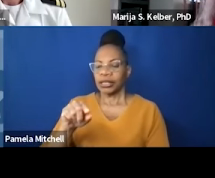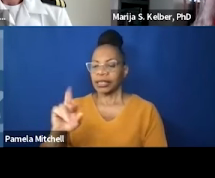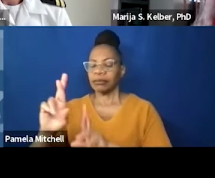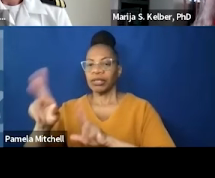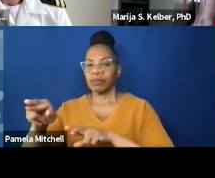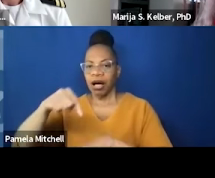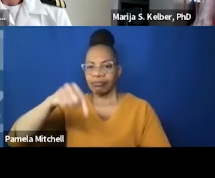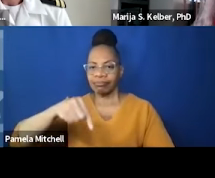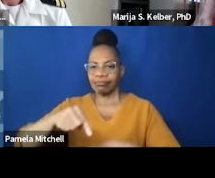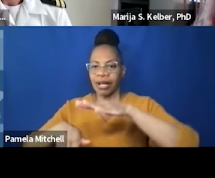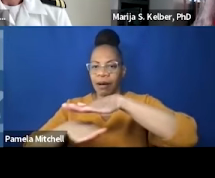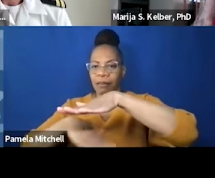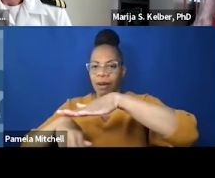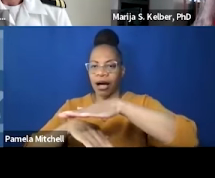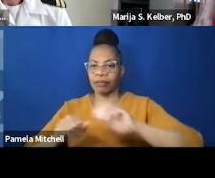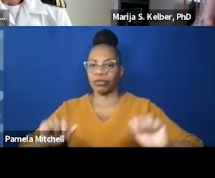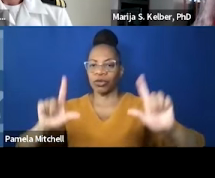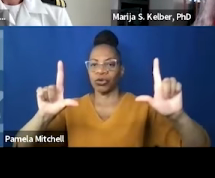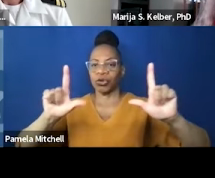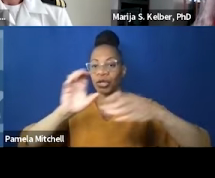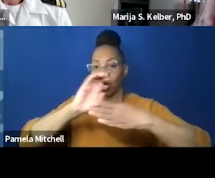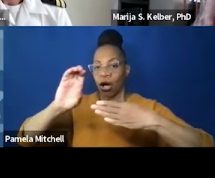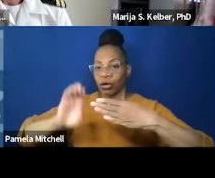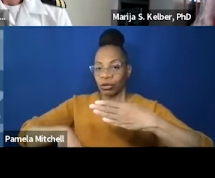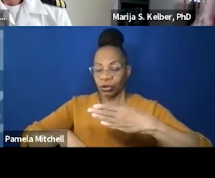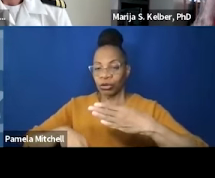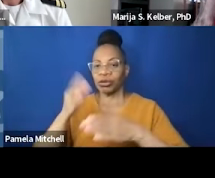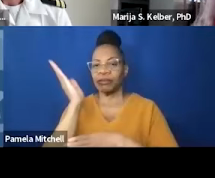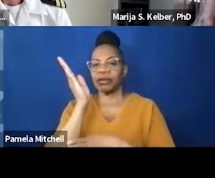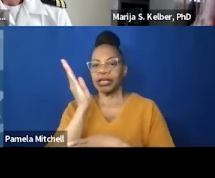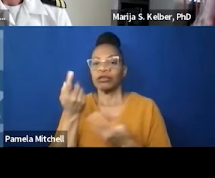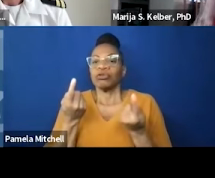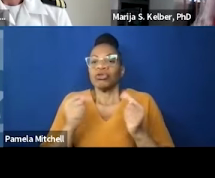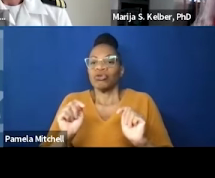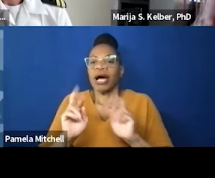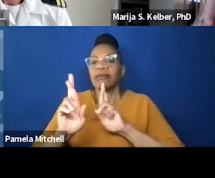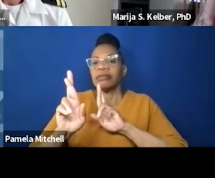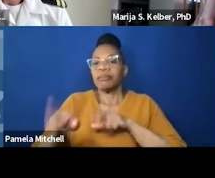At the conclusion of the presentation, we'll address as many of your questions as time permits.